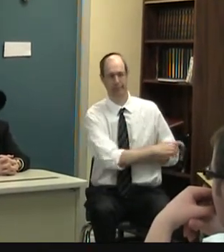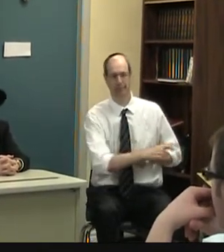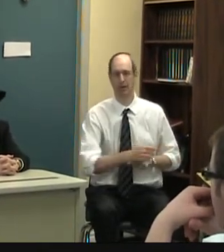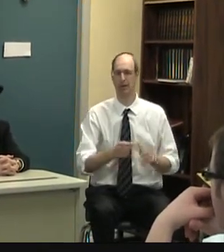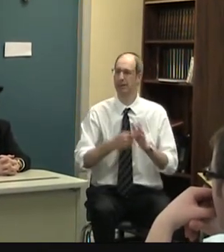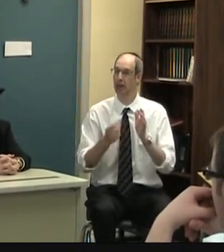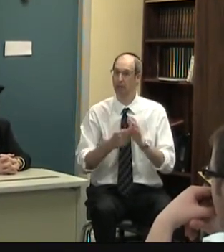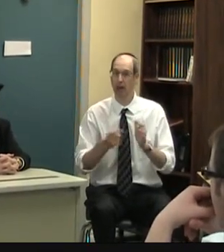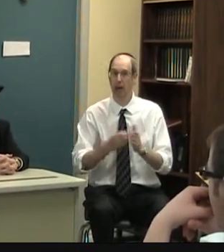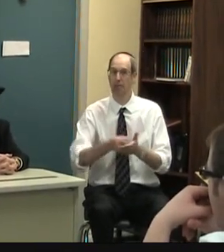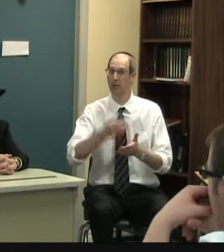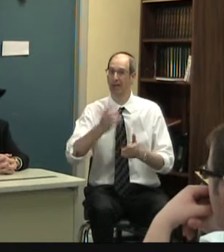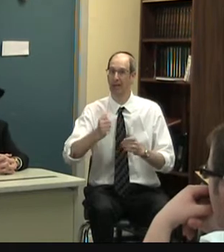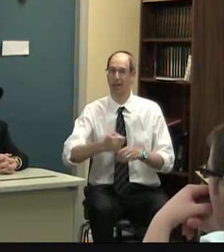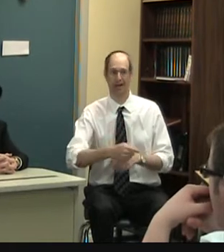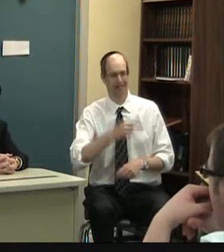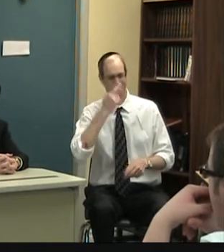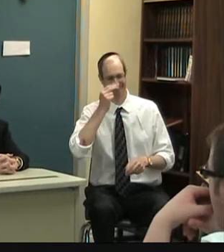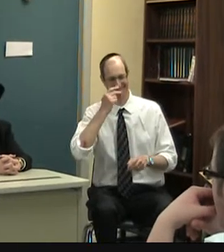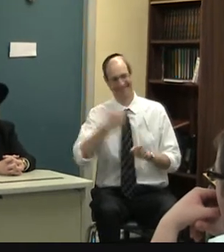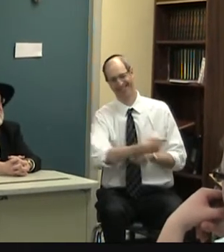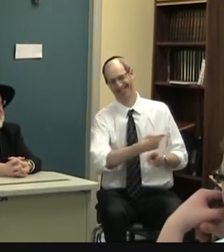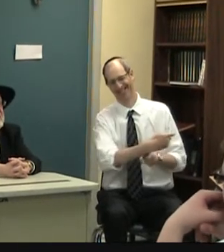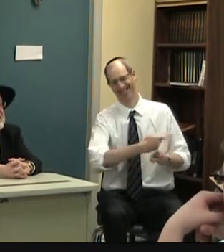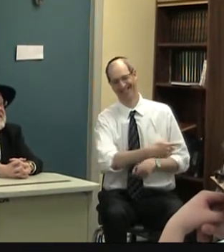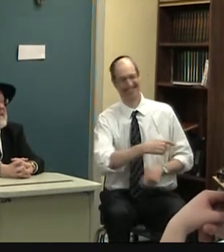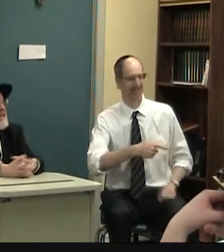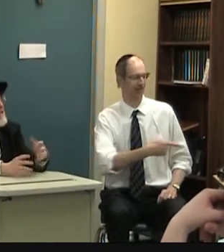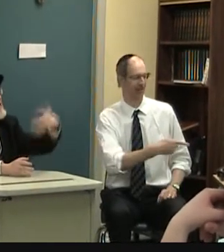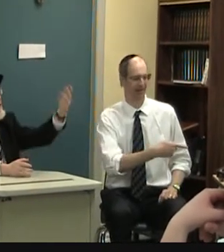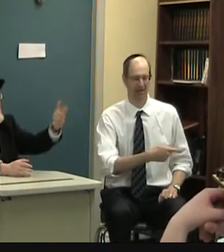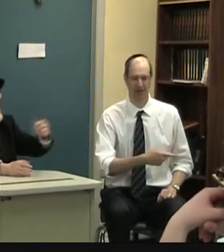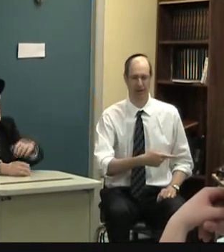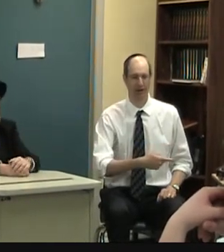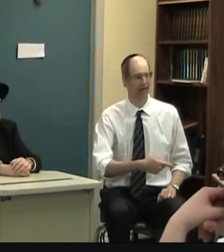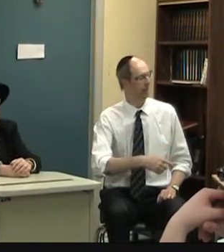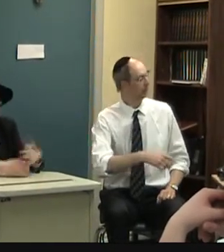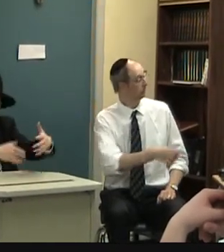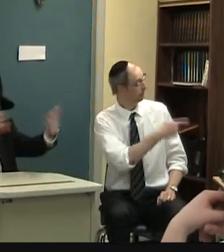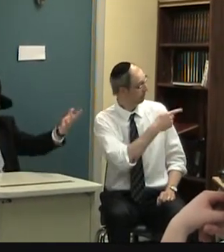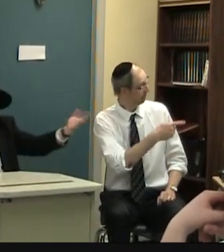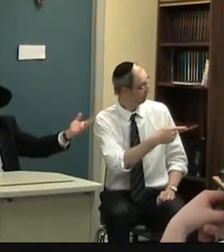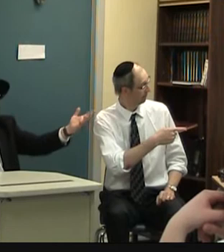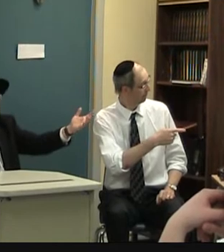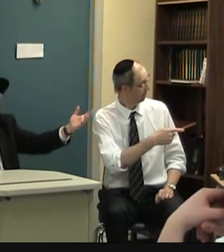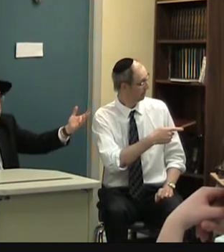Makes fun of people who don't have and so They cool over them they say you know it's a businessman so tell right